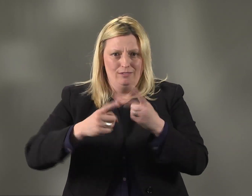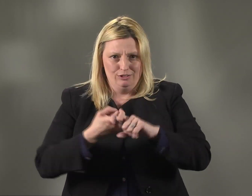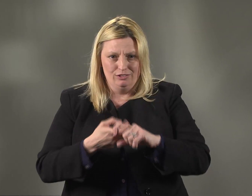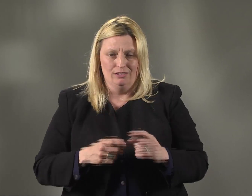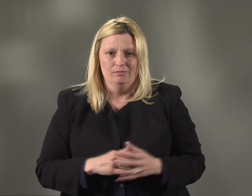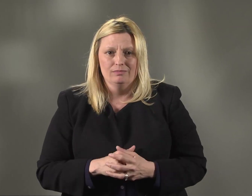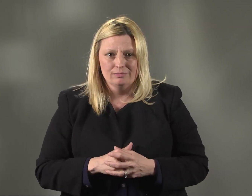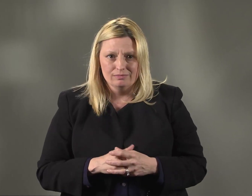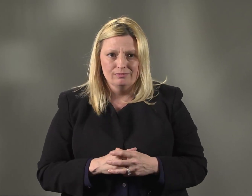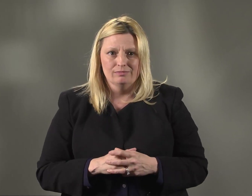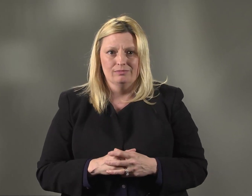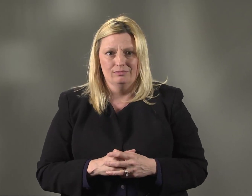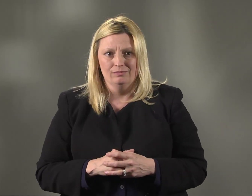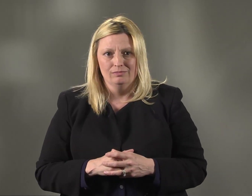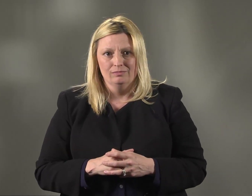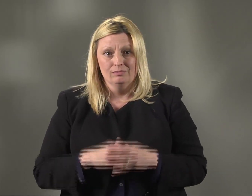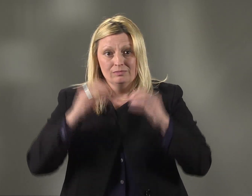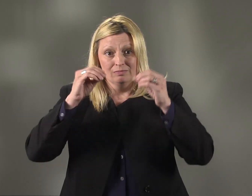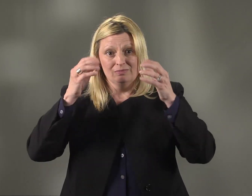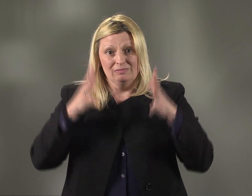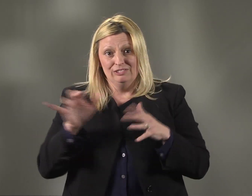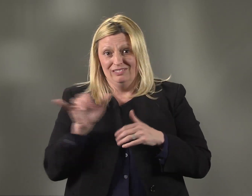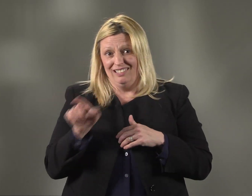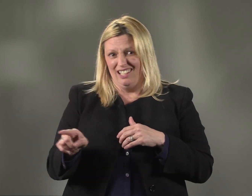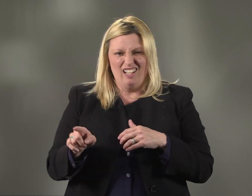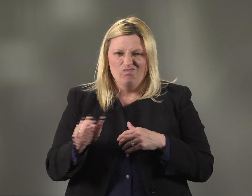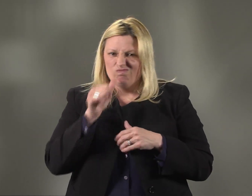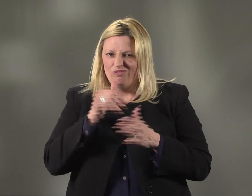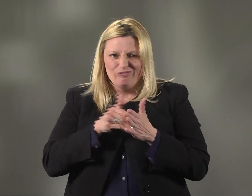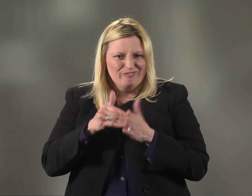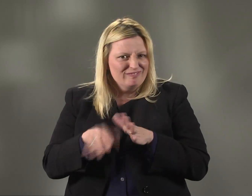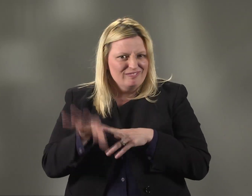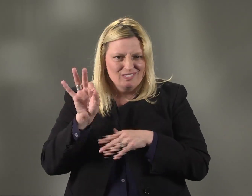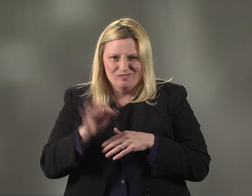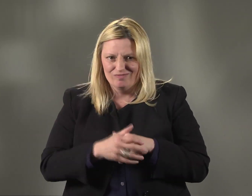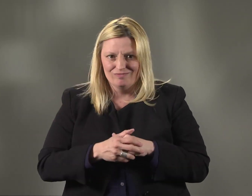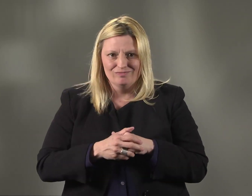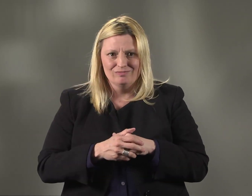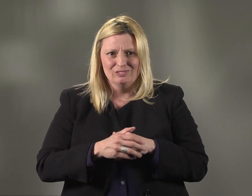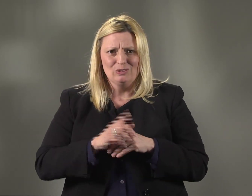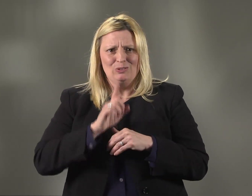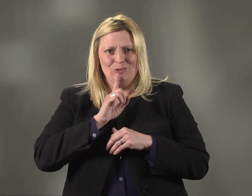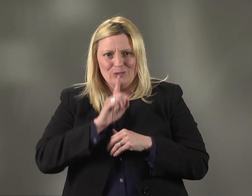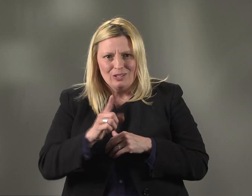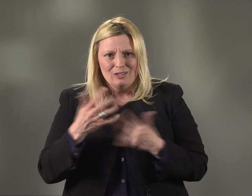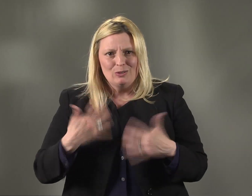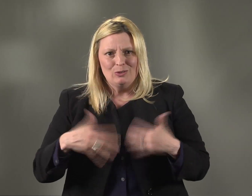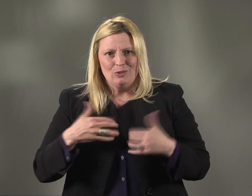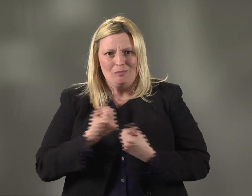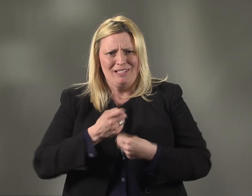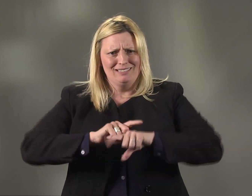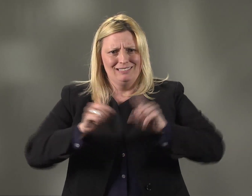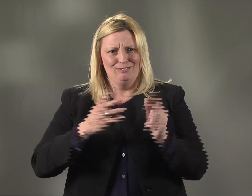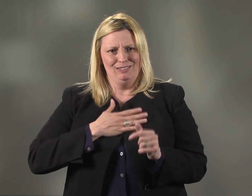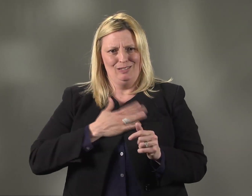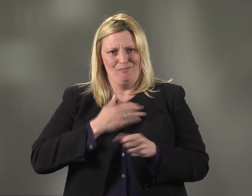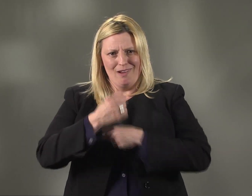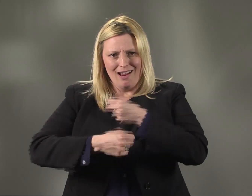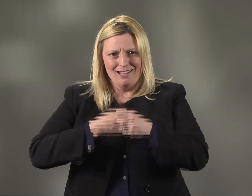We also learned the value of friendships. Teachers like this are not often found. It truly made a difference in my year